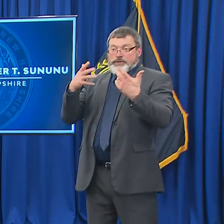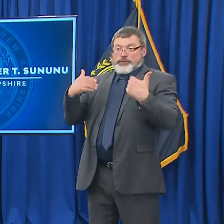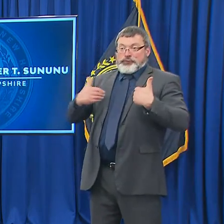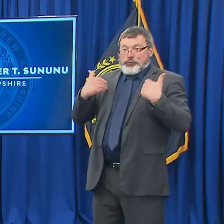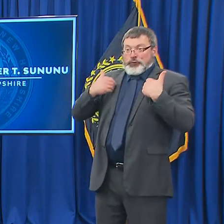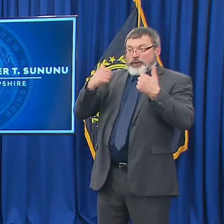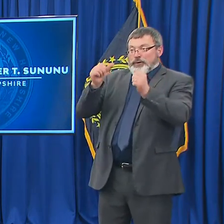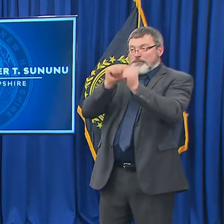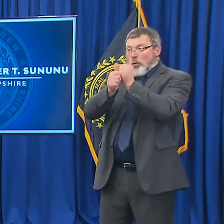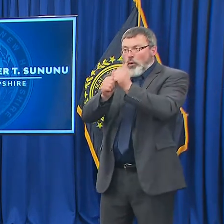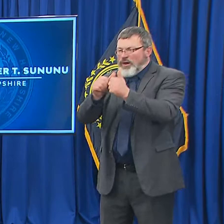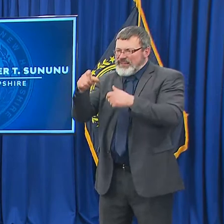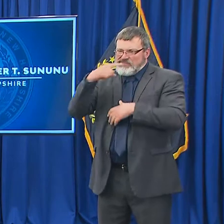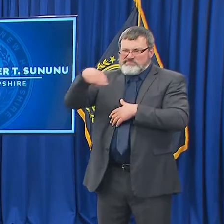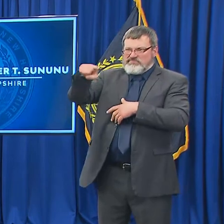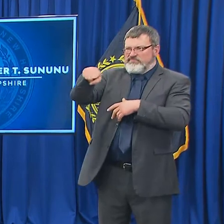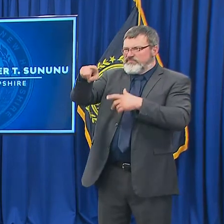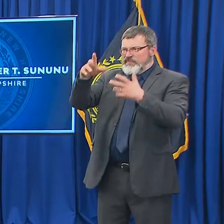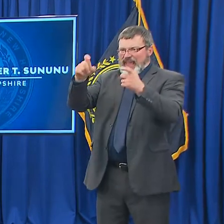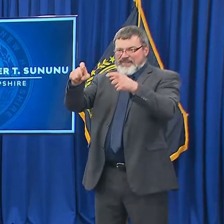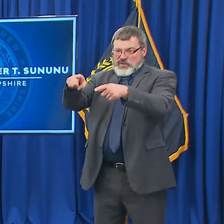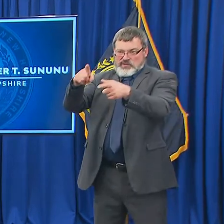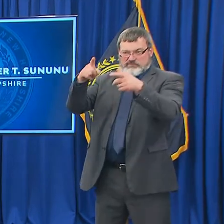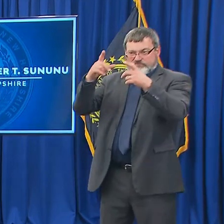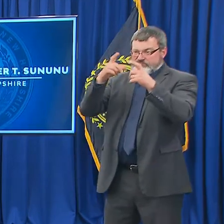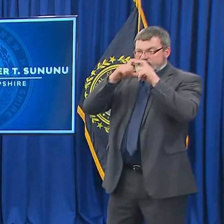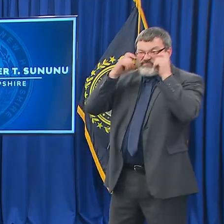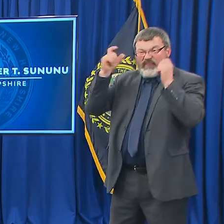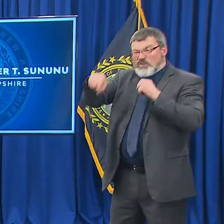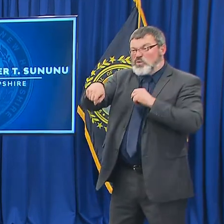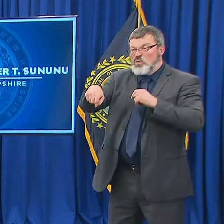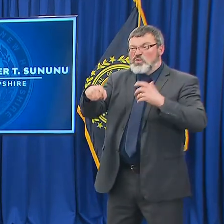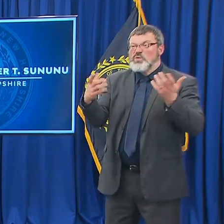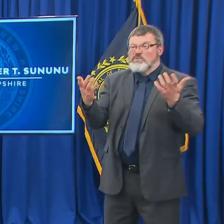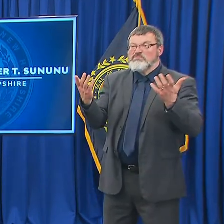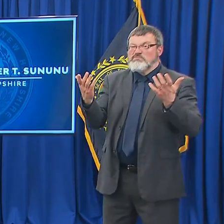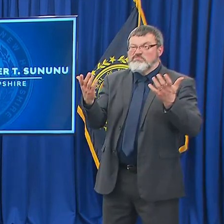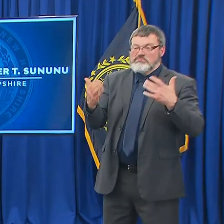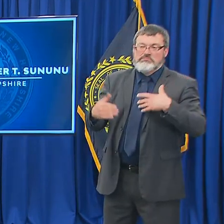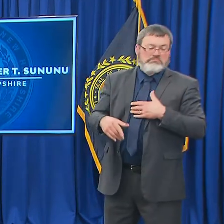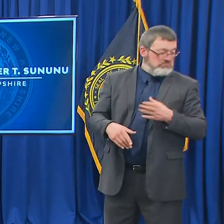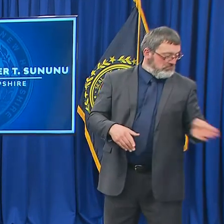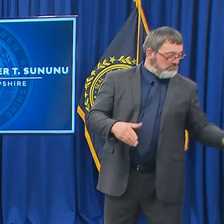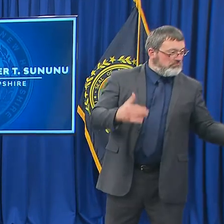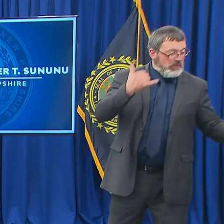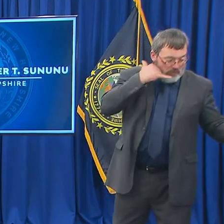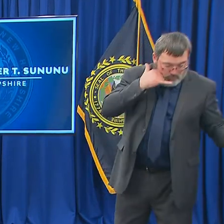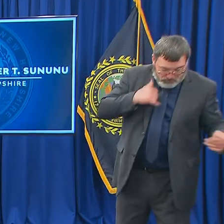a math requirement is that they're required whenever people or with others from outside